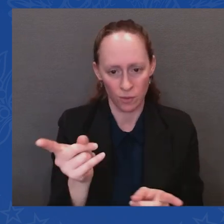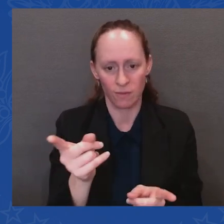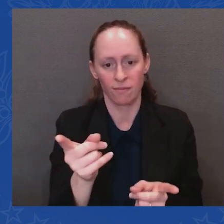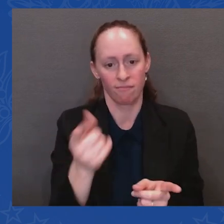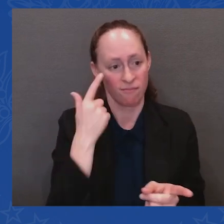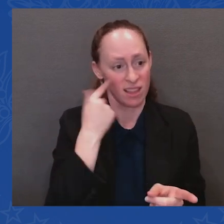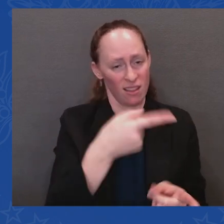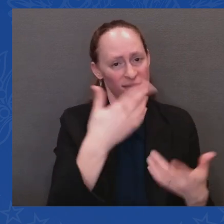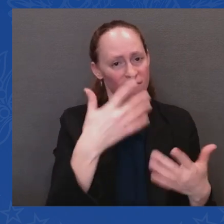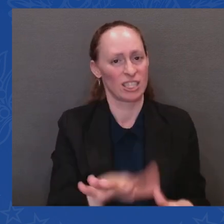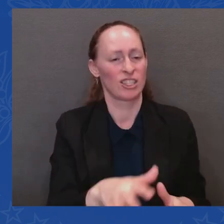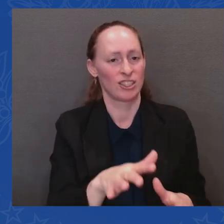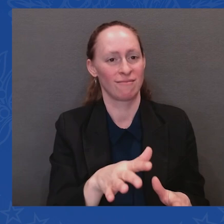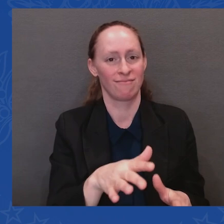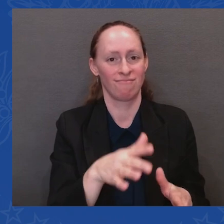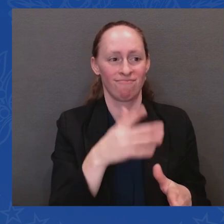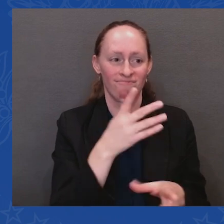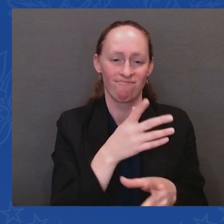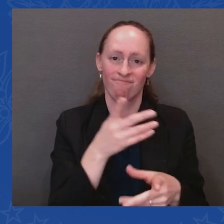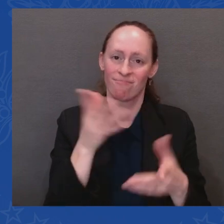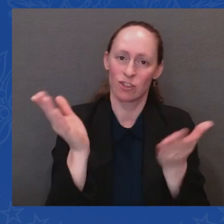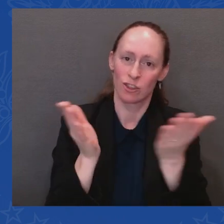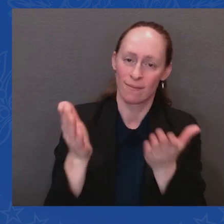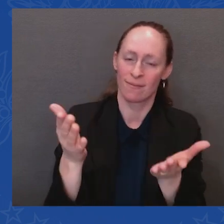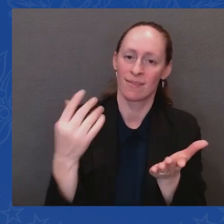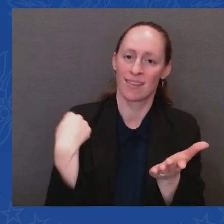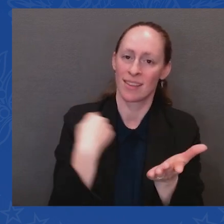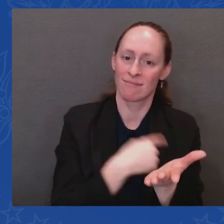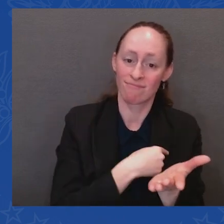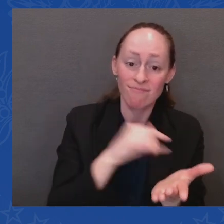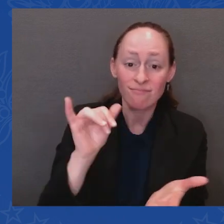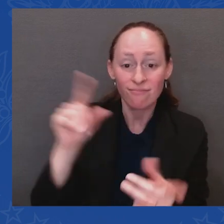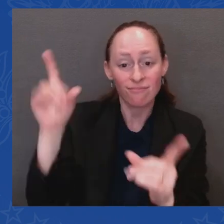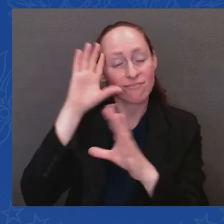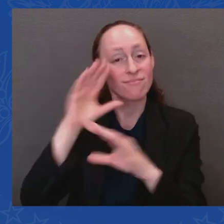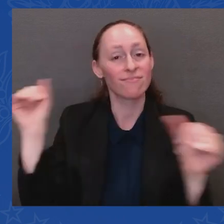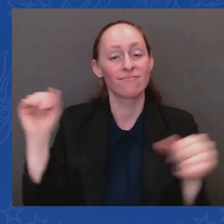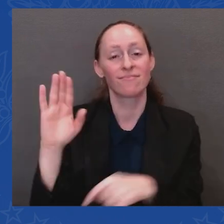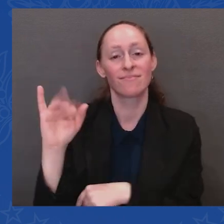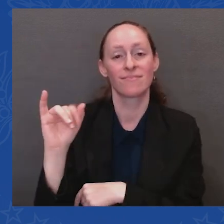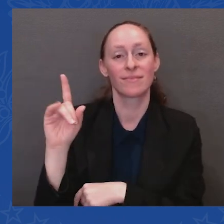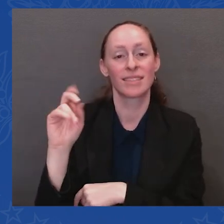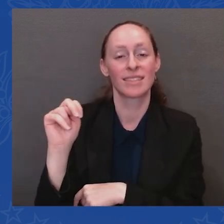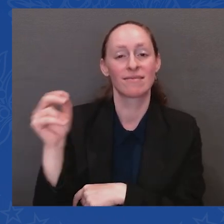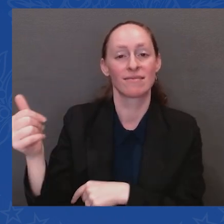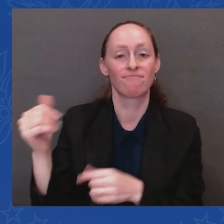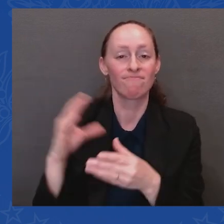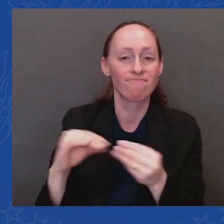As President Biden reminded us in his inaugural address, it is our responsibility to those heroes